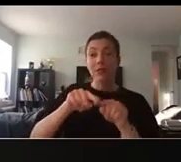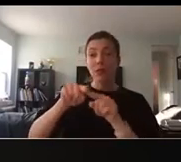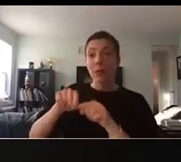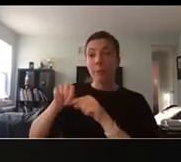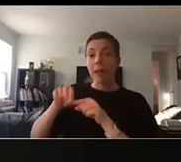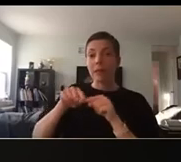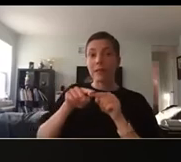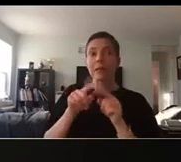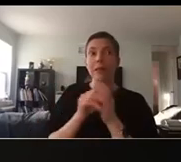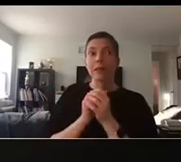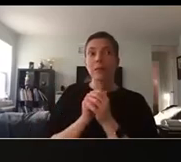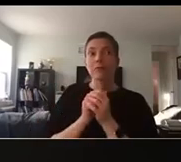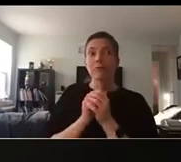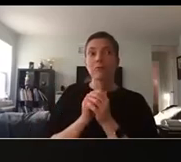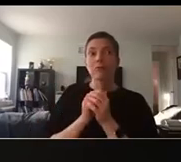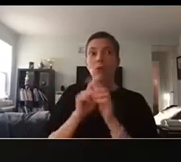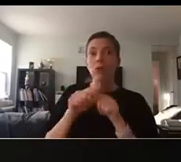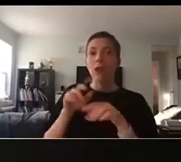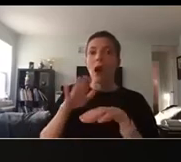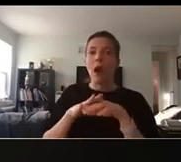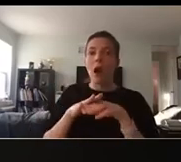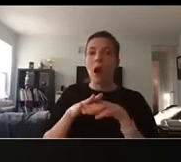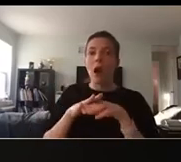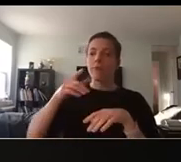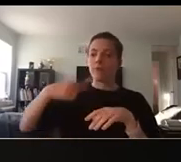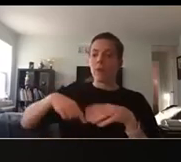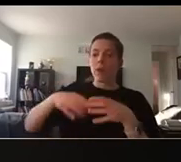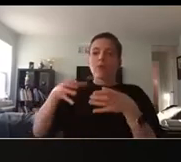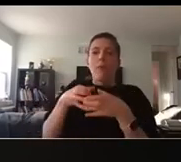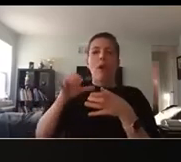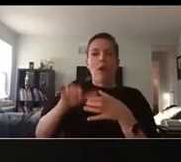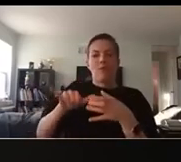Sometimes those interdependencies will lie on a small community.